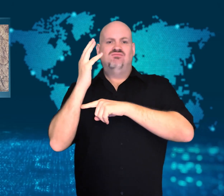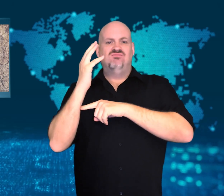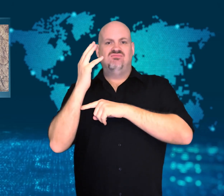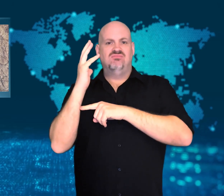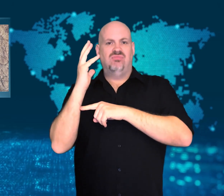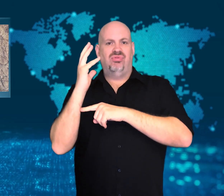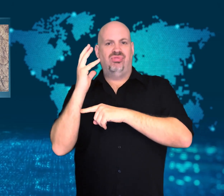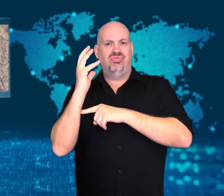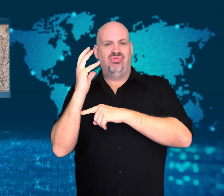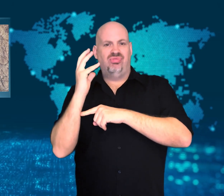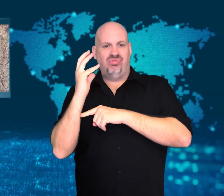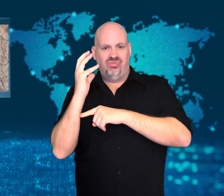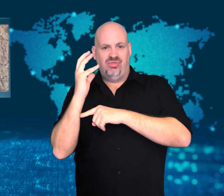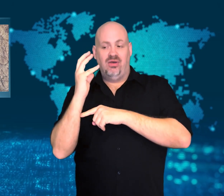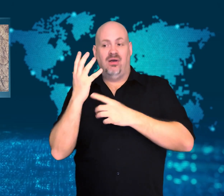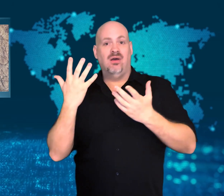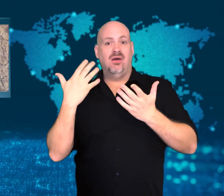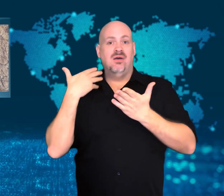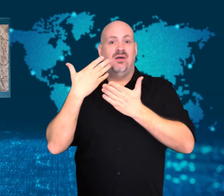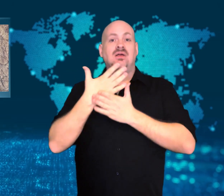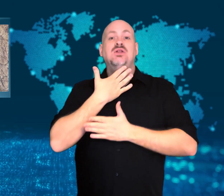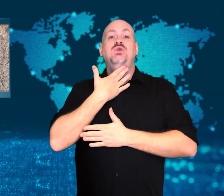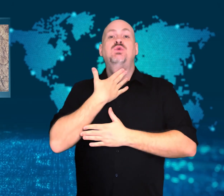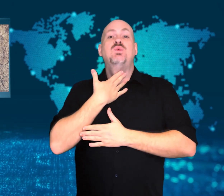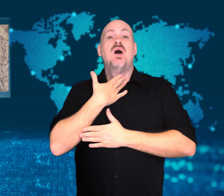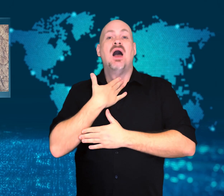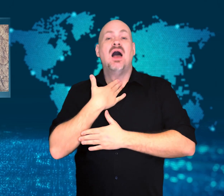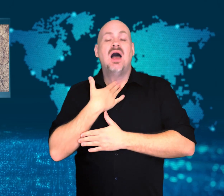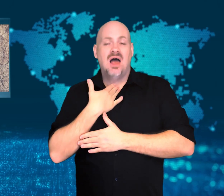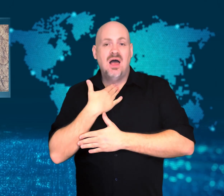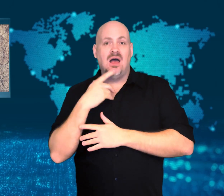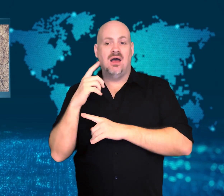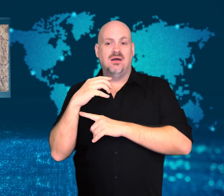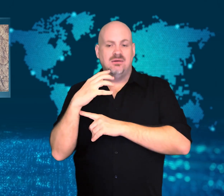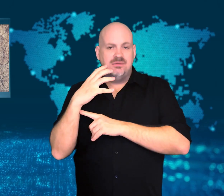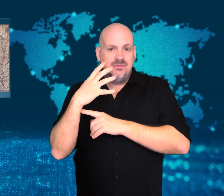longer recovery from drought.